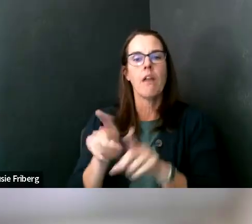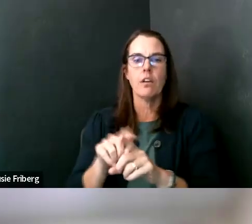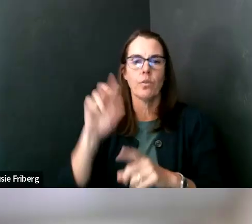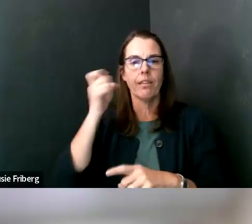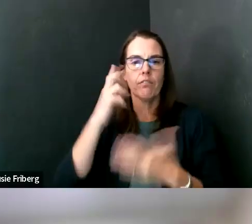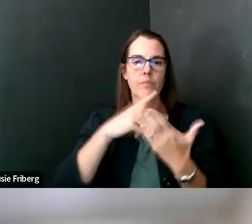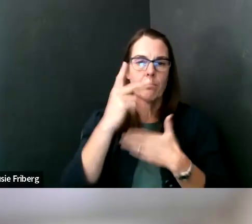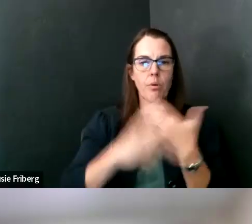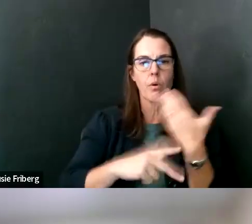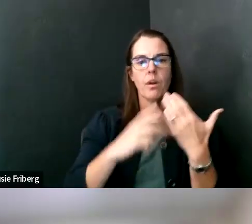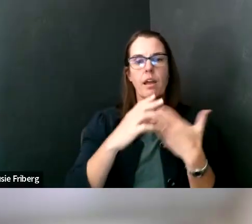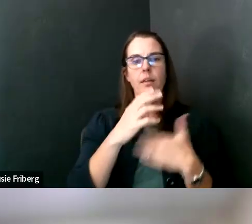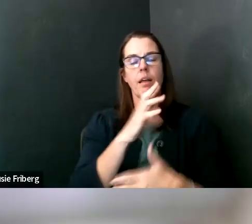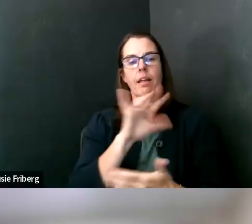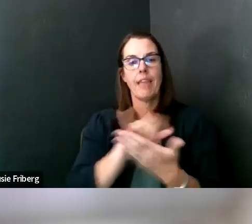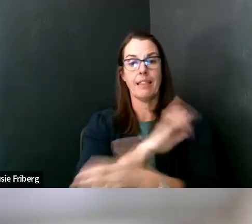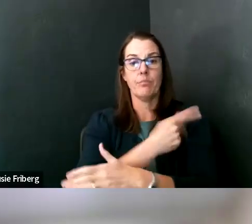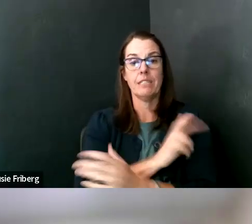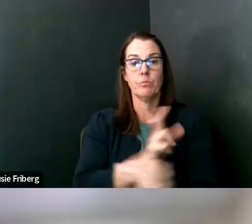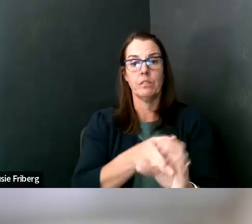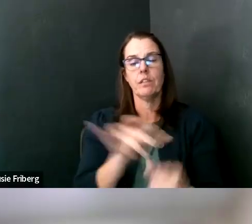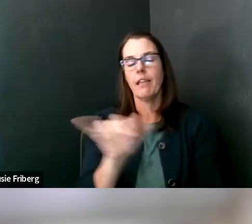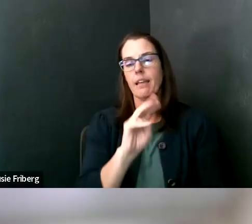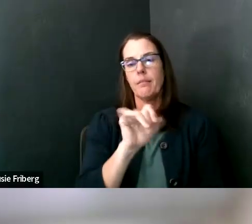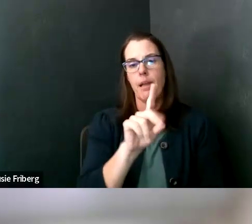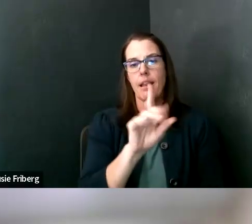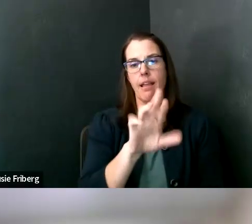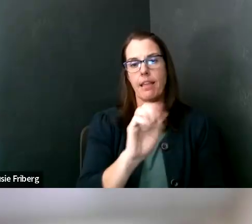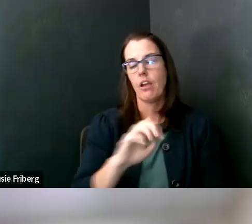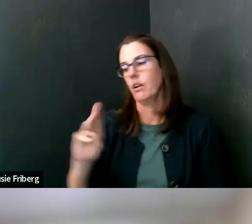program in which the patient participates. For example, Medicare. Merck does not control this,